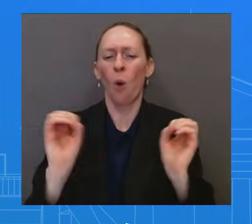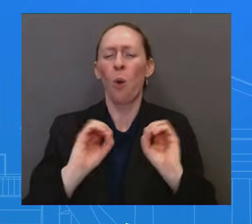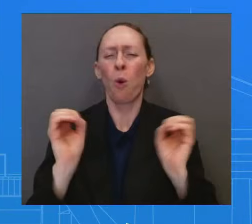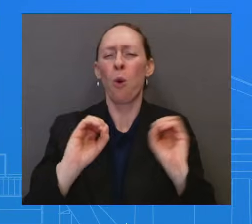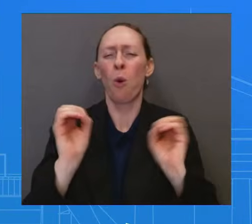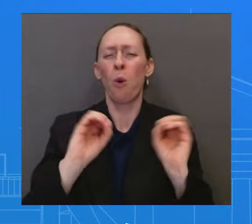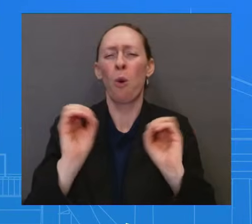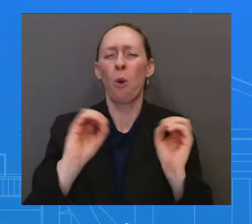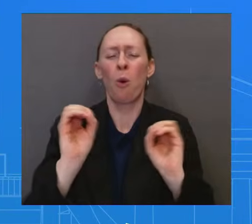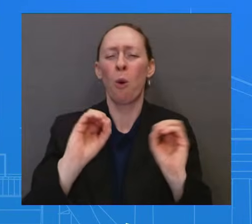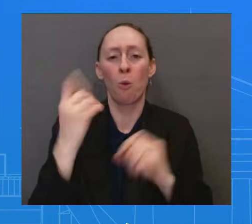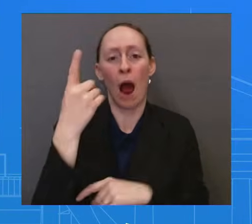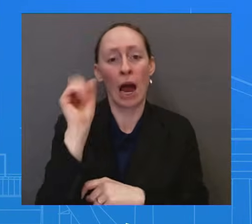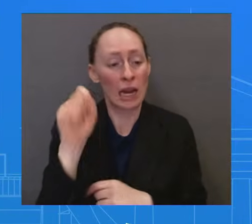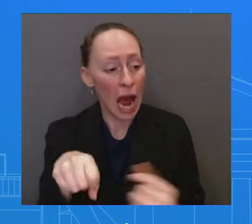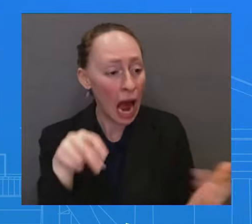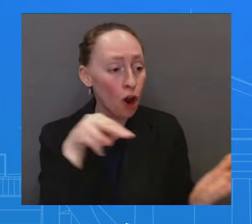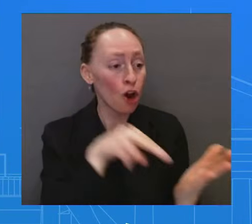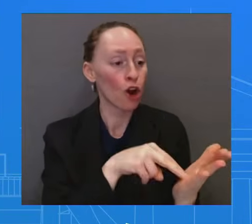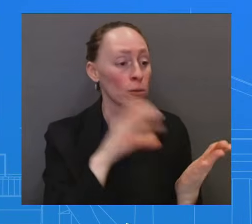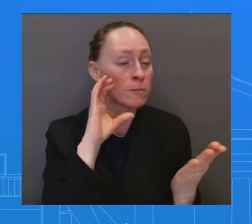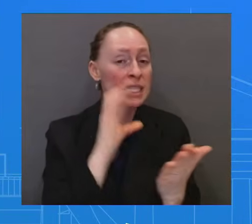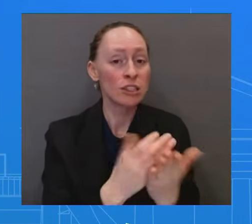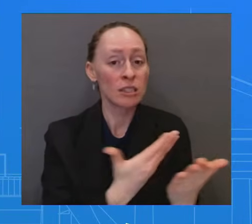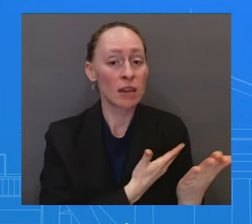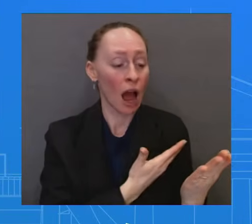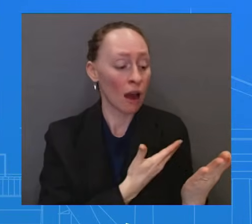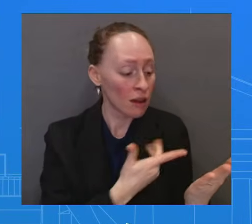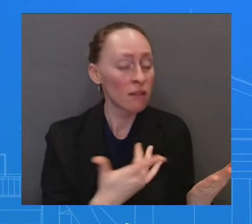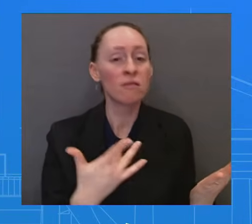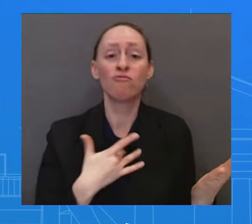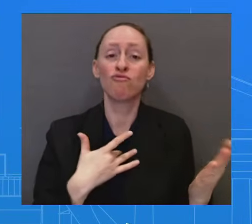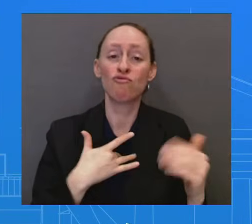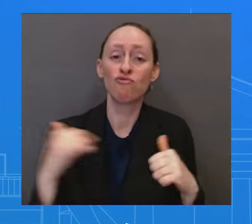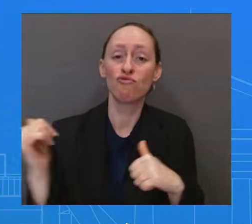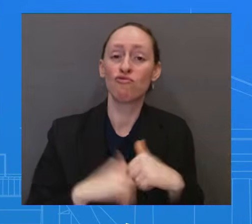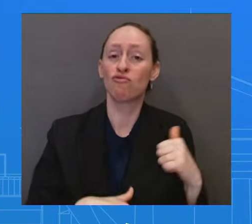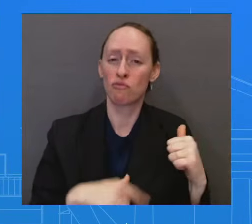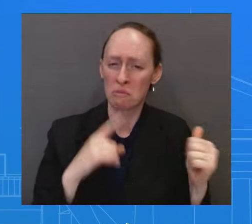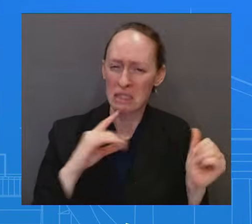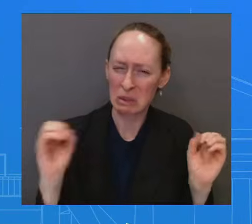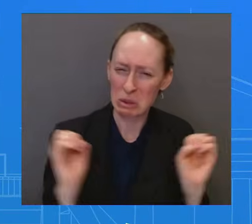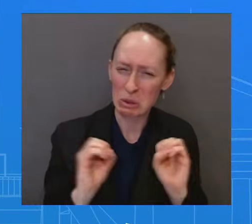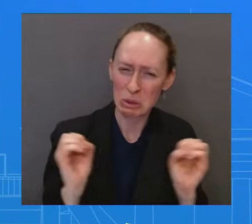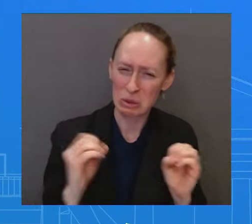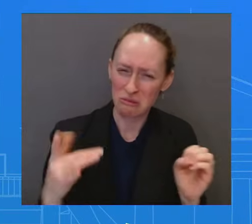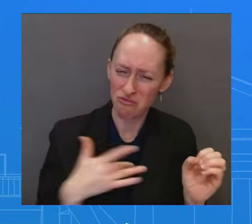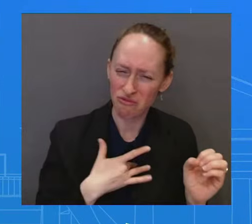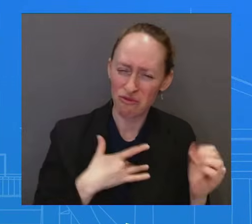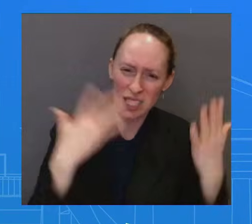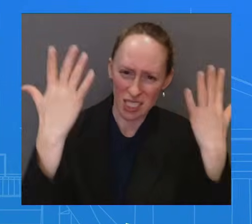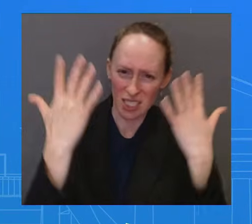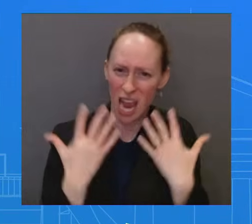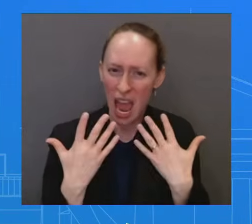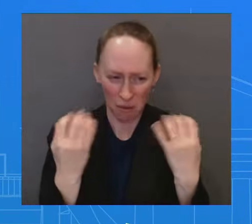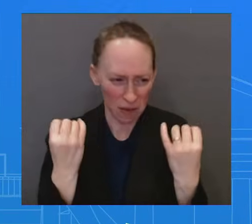a sense of pain and anguish for so many innocent people that have been displaced from their homes,